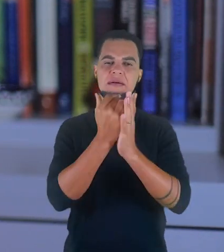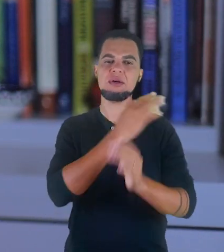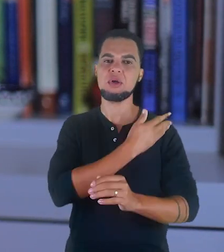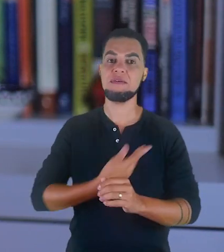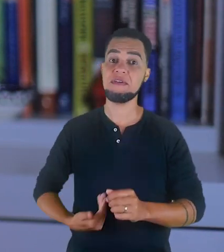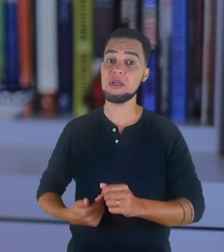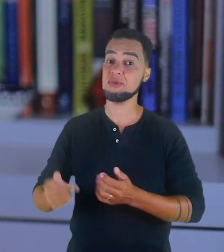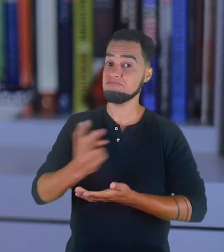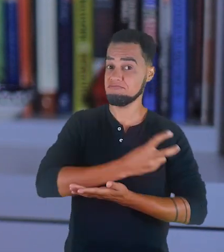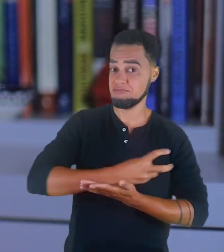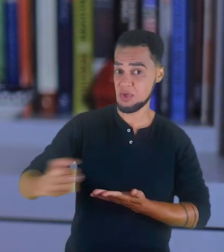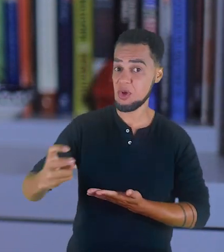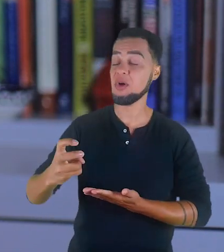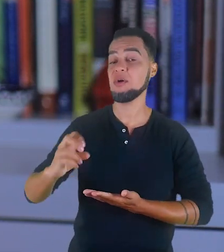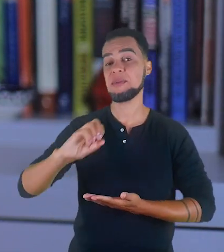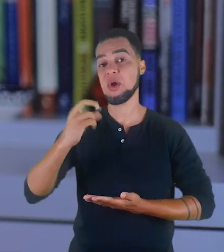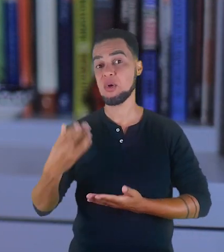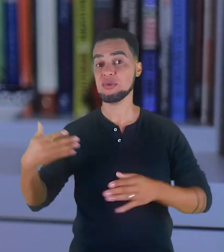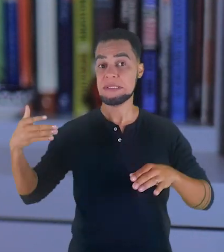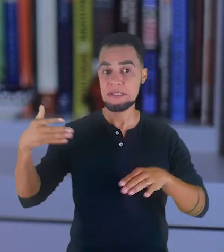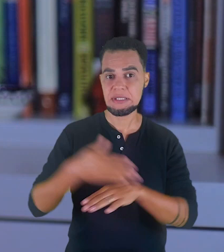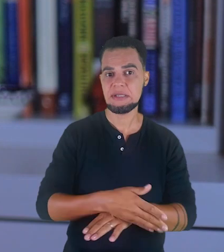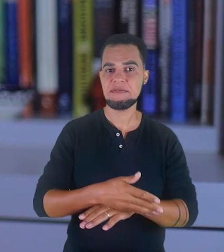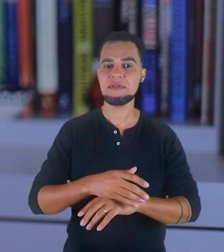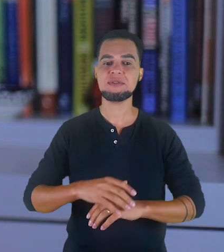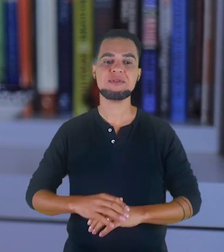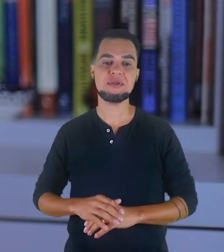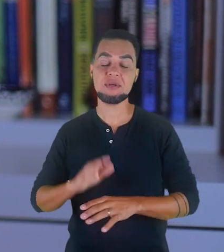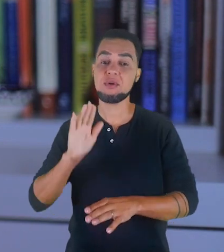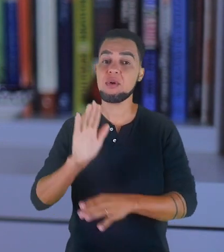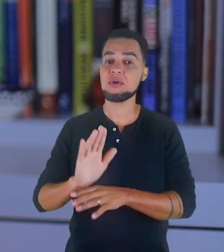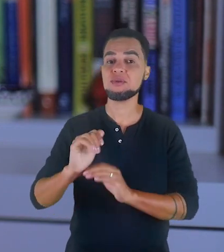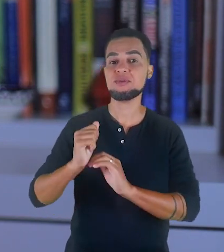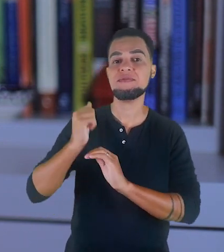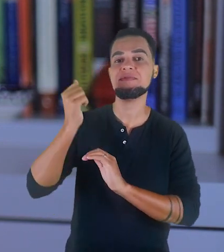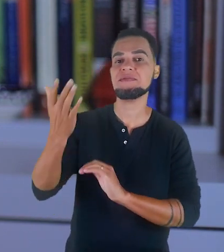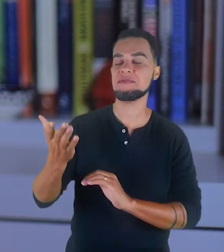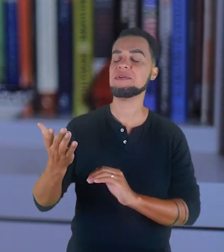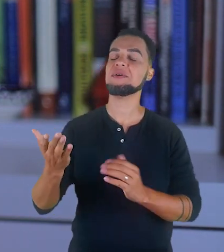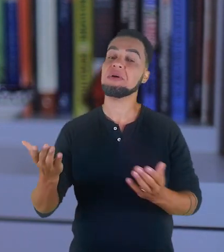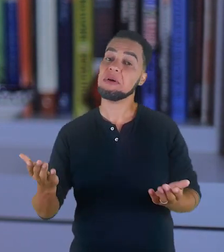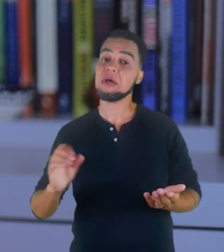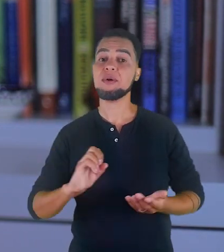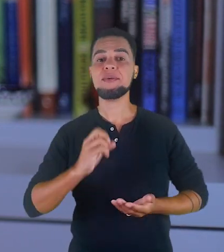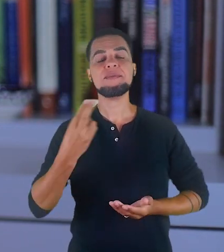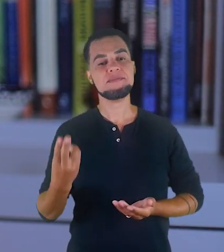either through a direct coup with interventions by foreign aid,